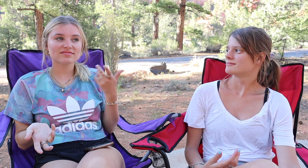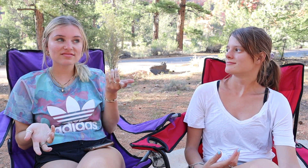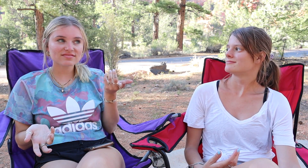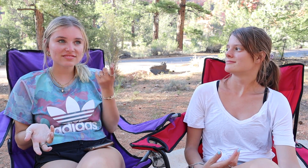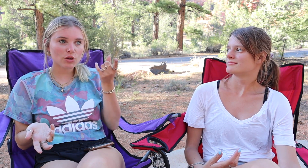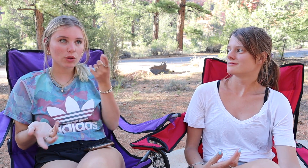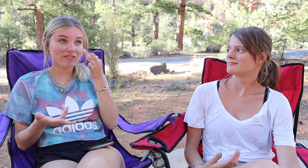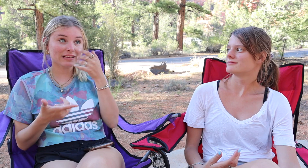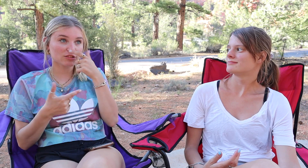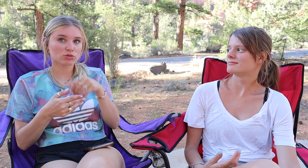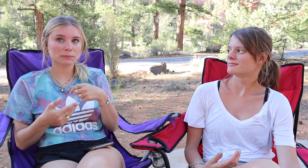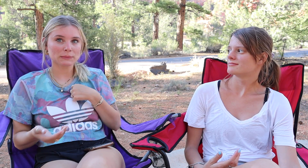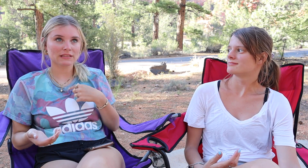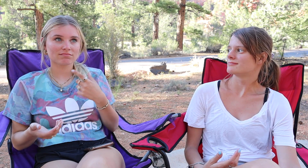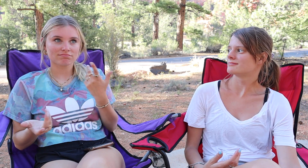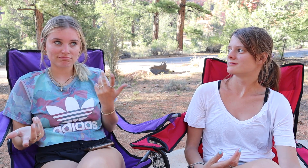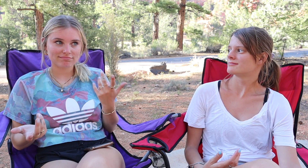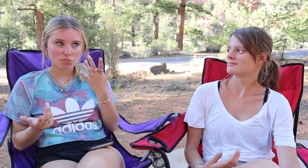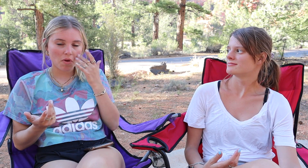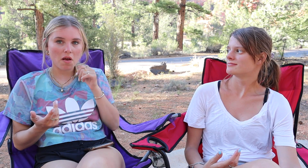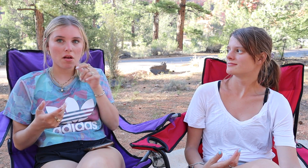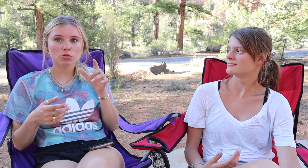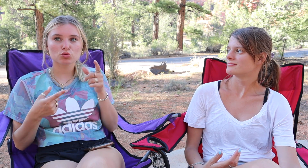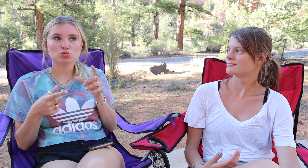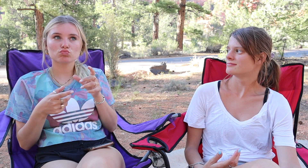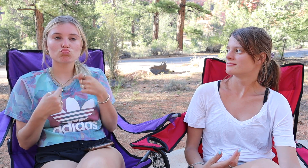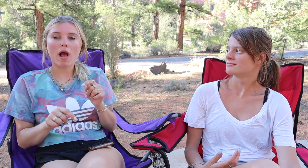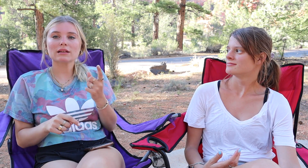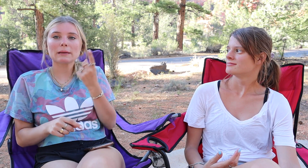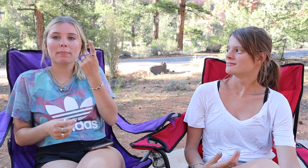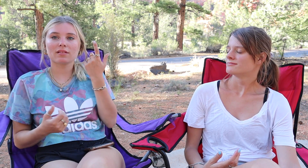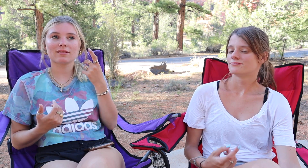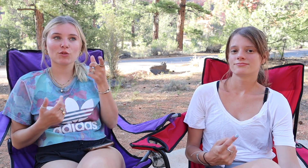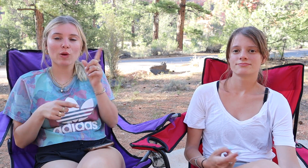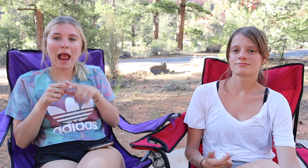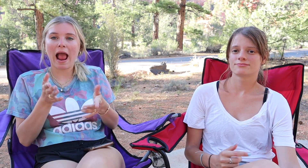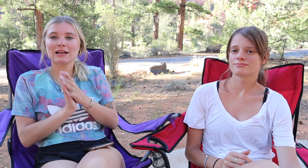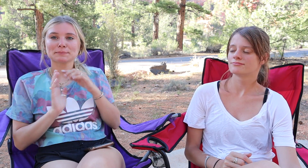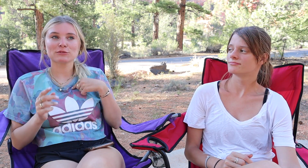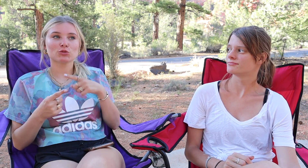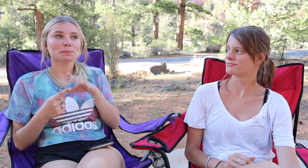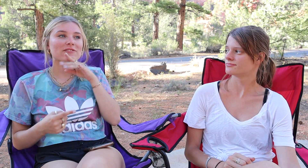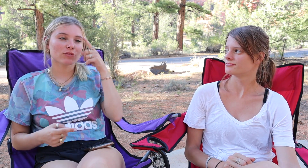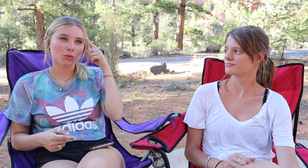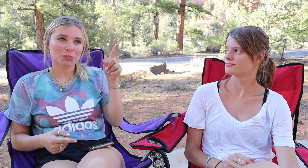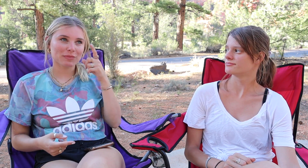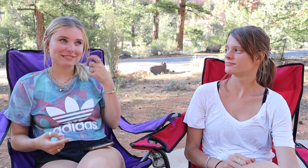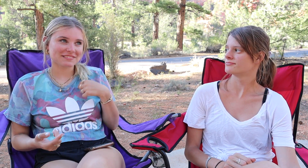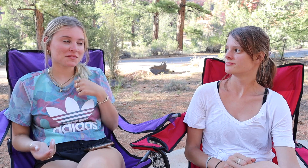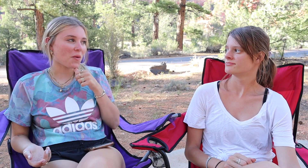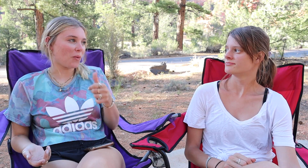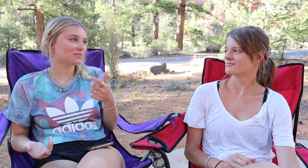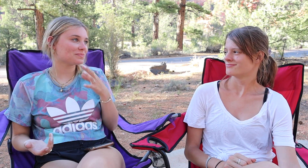I was like if you are really interested in me and why don't you try something at least? you just can't ask me to speak for you because I don't speak